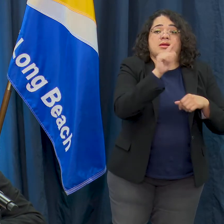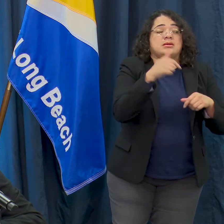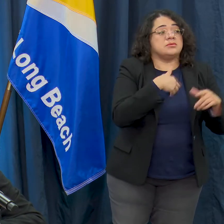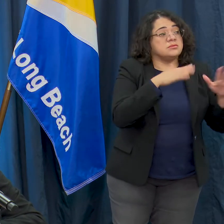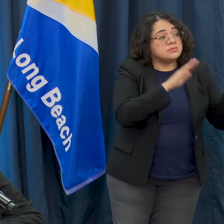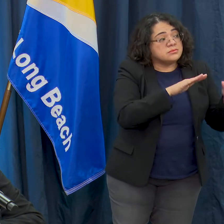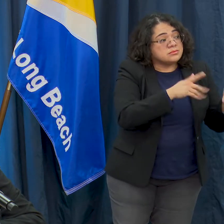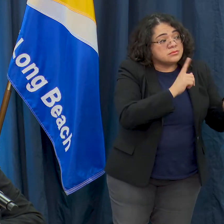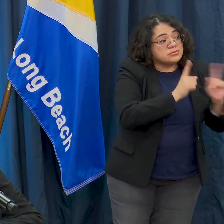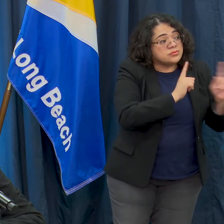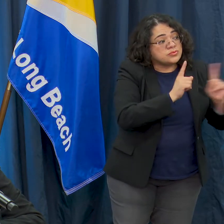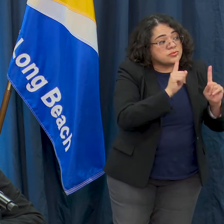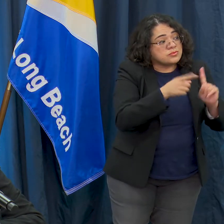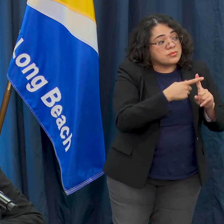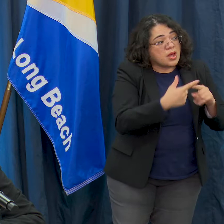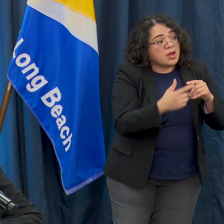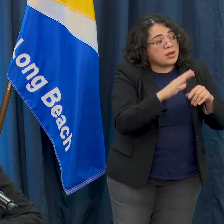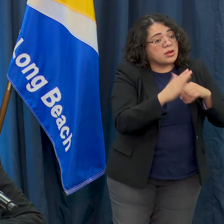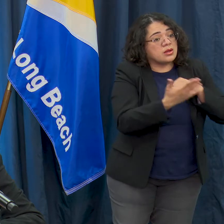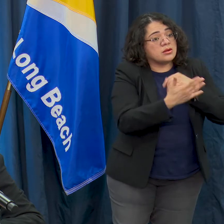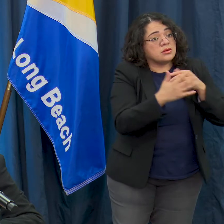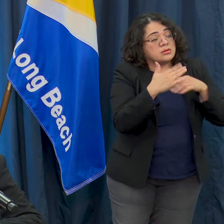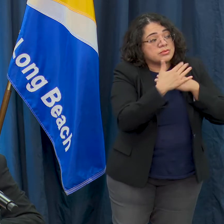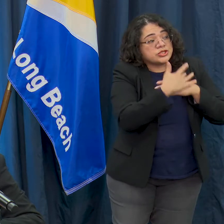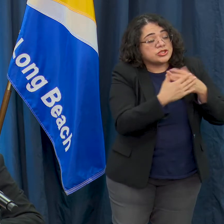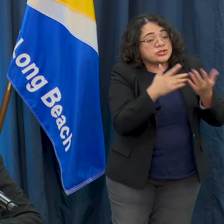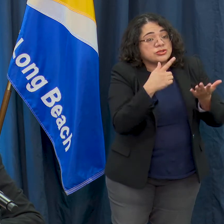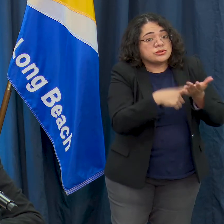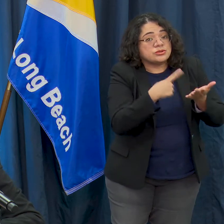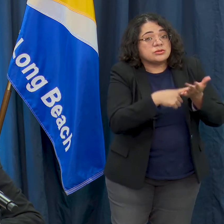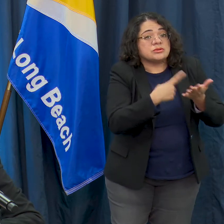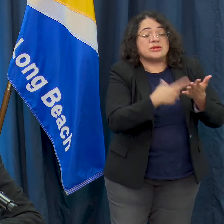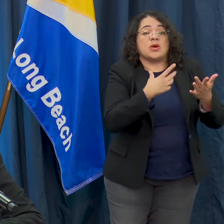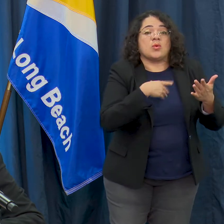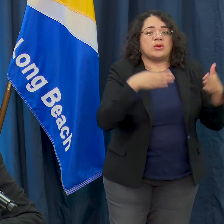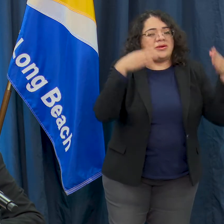and so we'll have a lot more information that is Long Beach specific that we'll